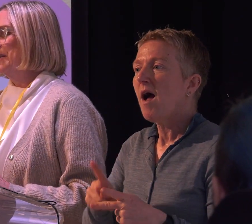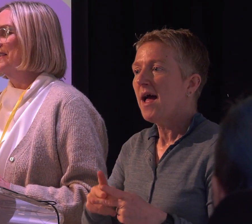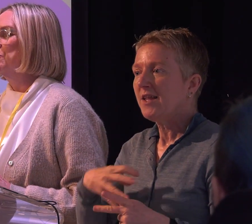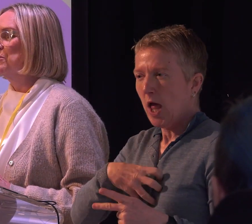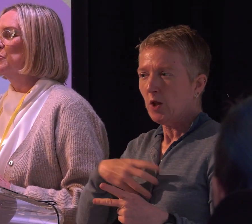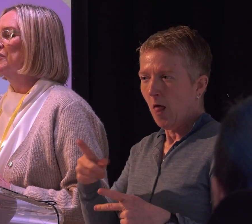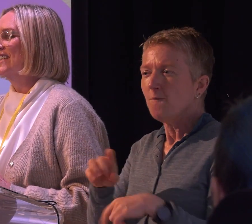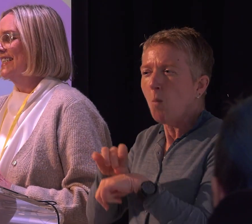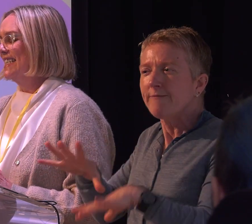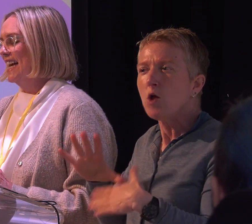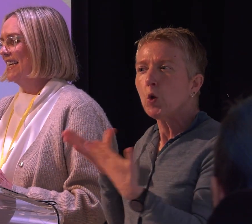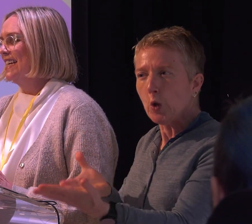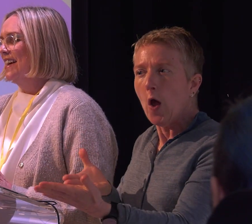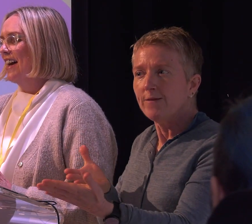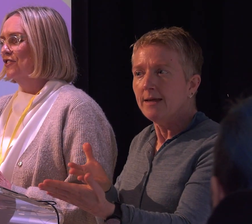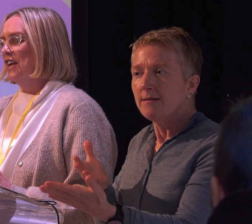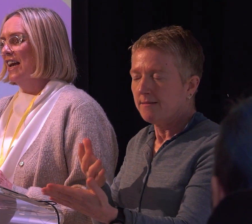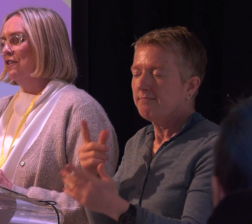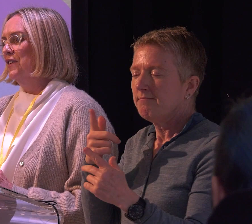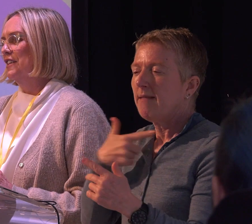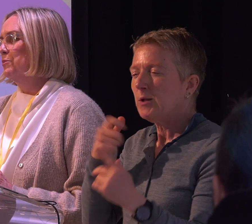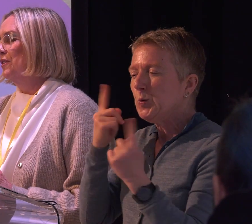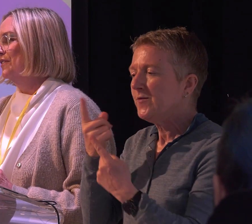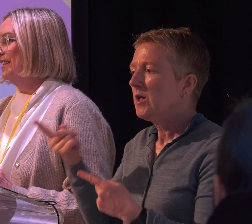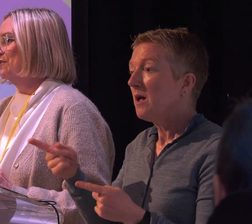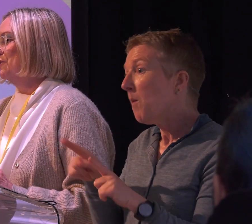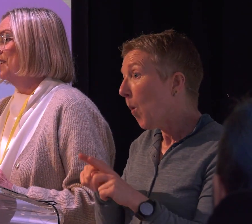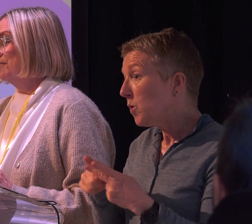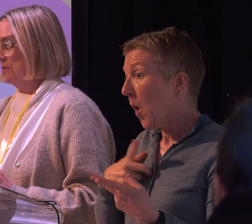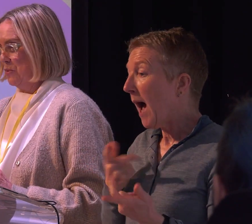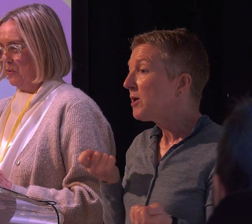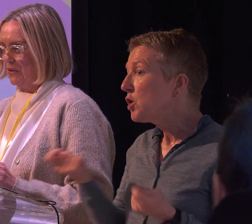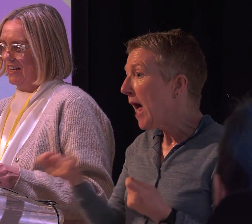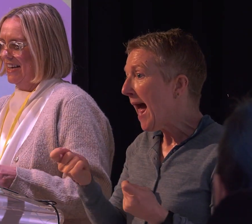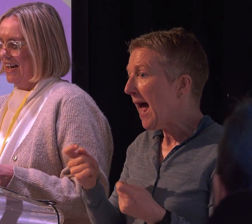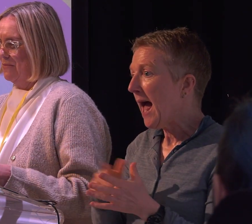but I think more importantly today, as chair of the Attenborough Arts Centre Advisory Board,